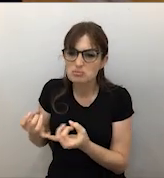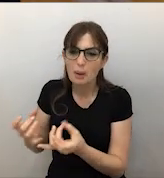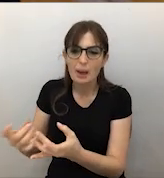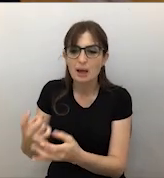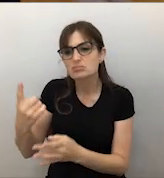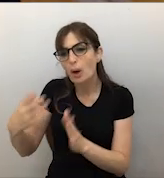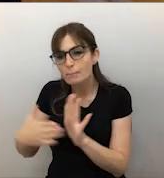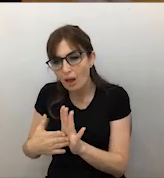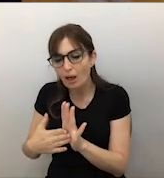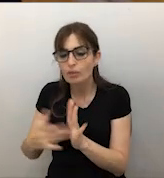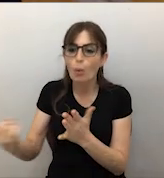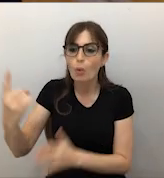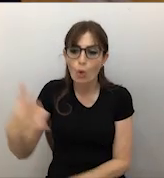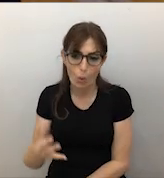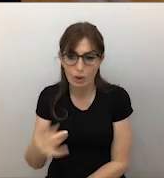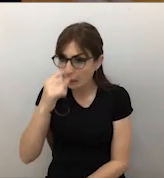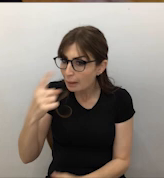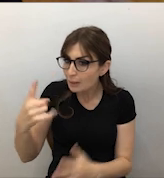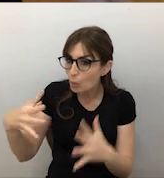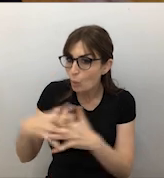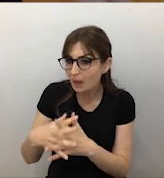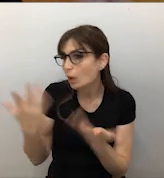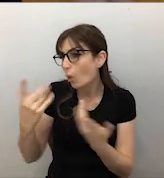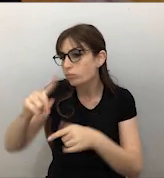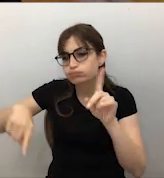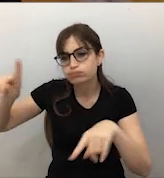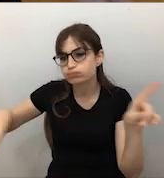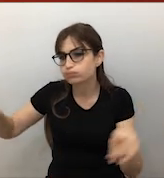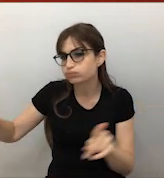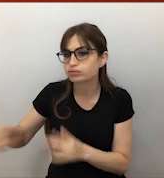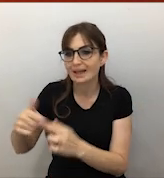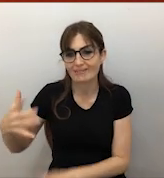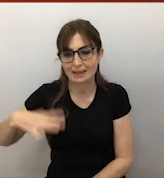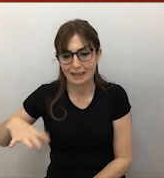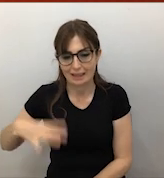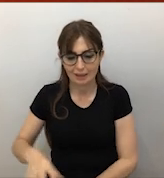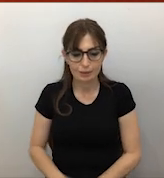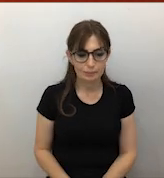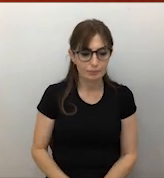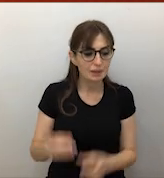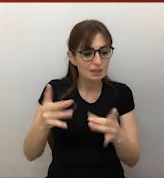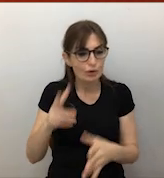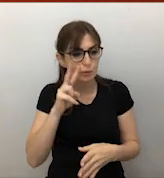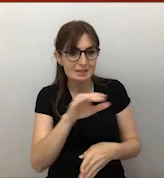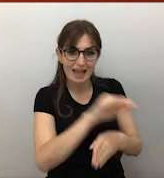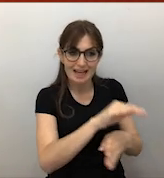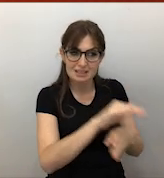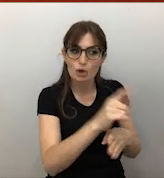or quarterly, but can be weekly or ad hoc if required. Directors will typically see external financial statements